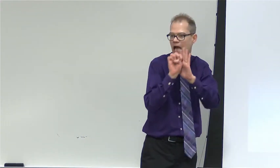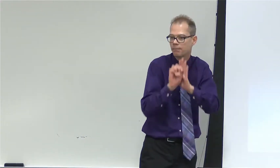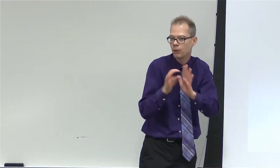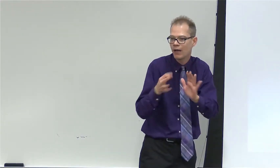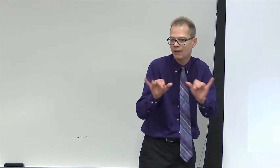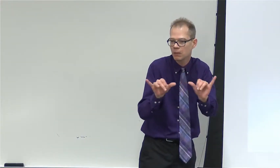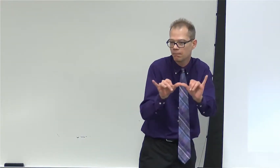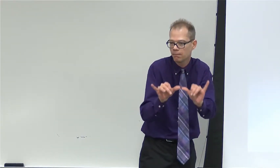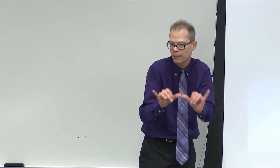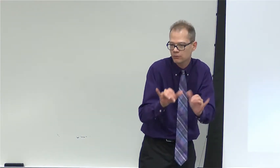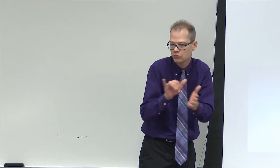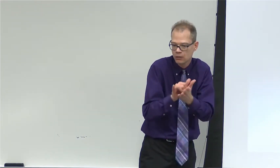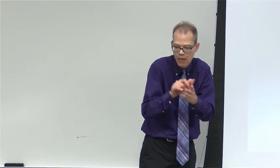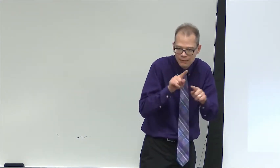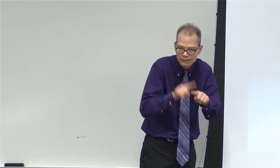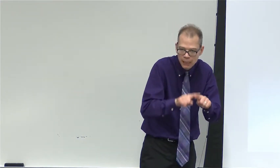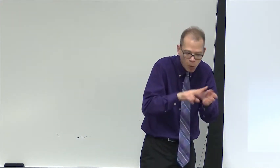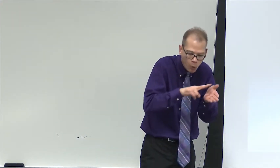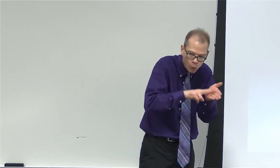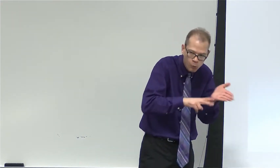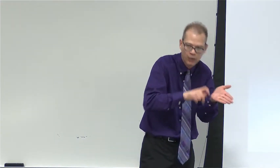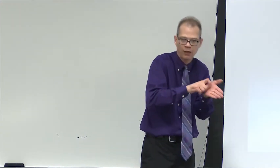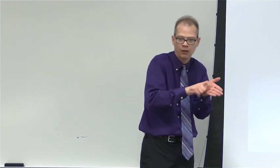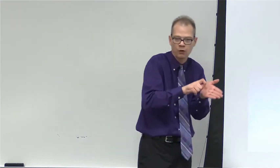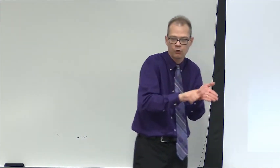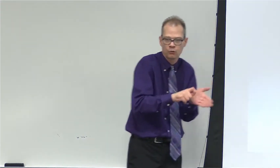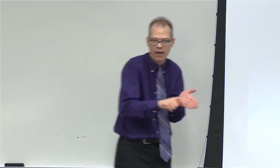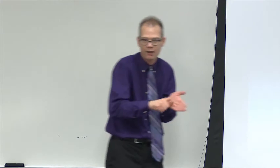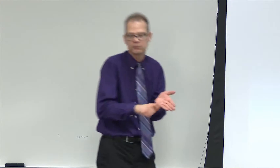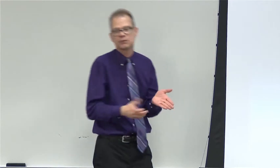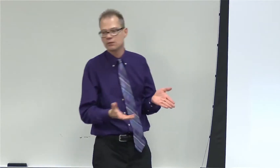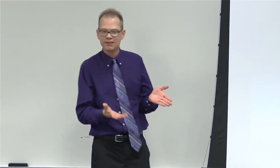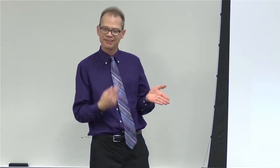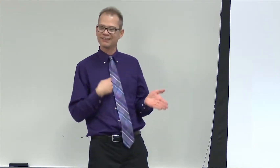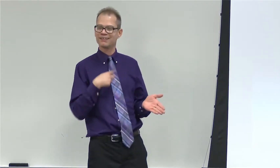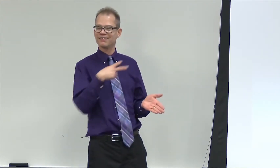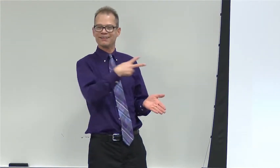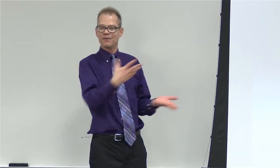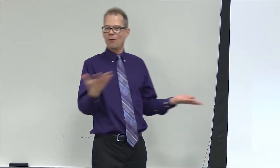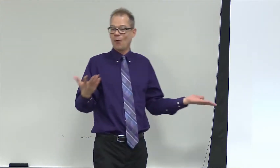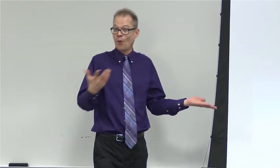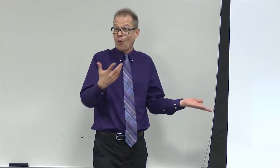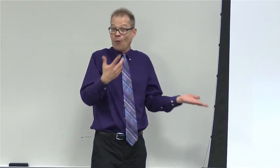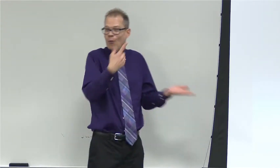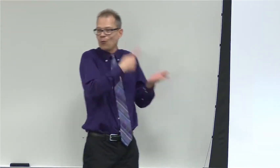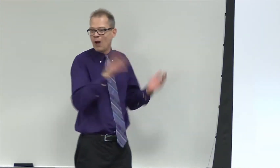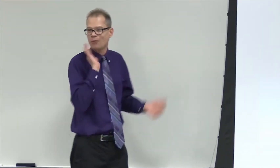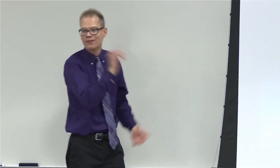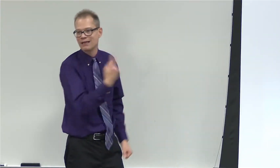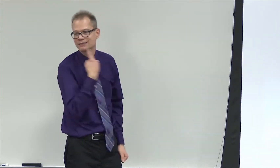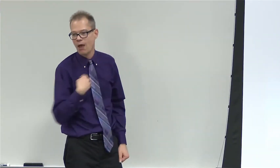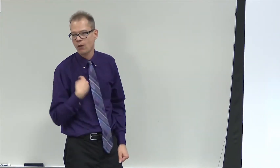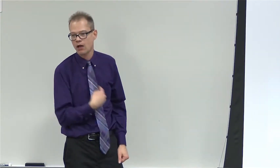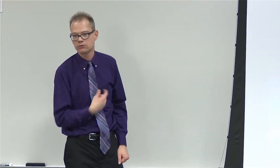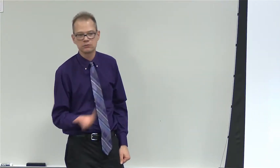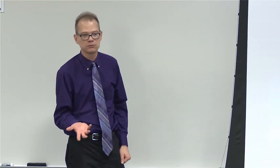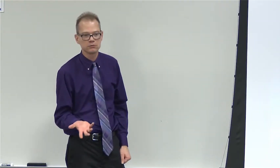Here are some examples of different measurements that have been done. And what does that tell us?